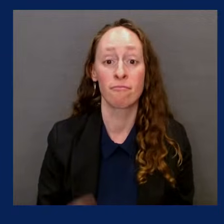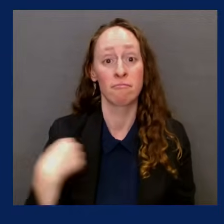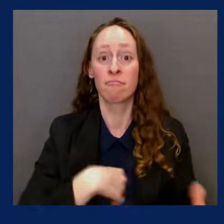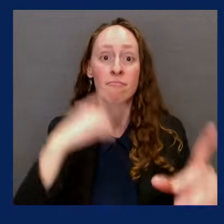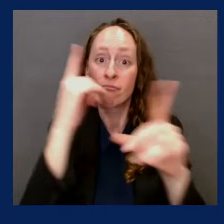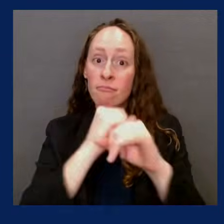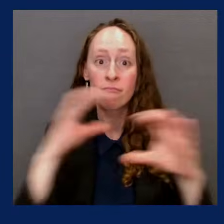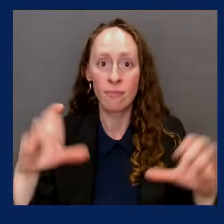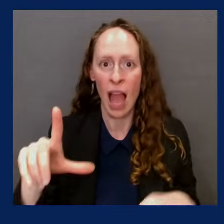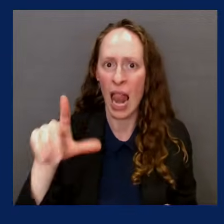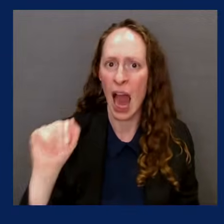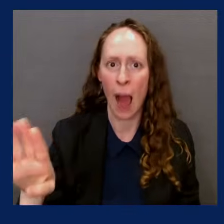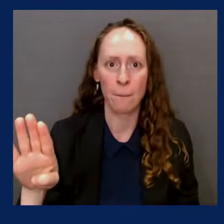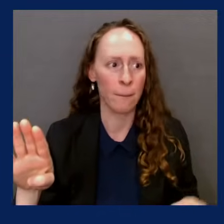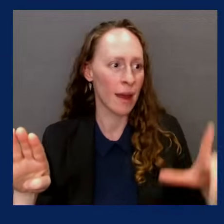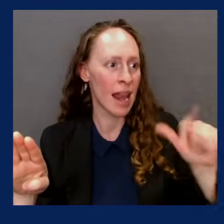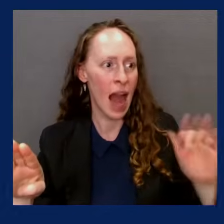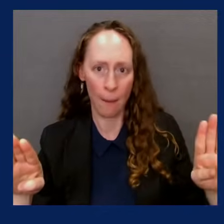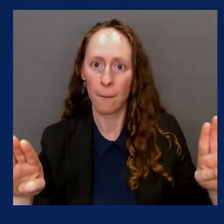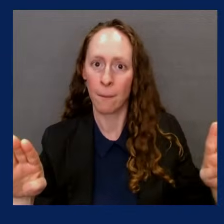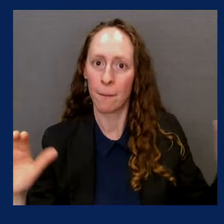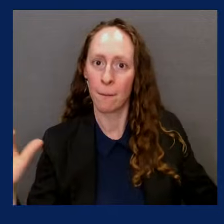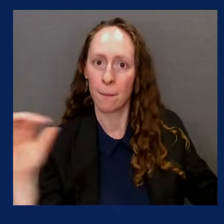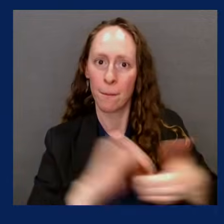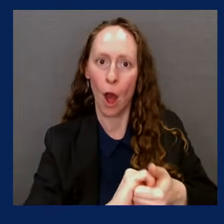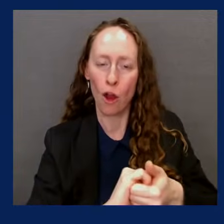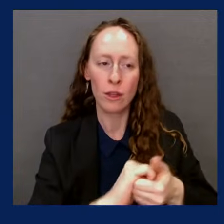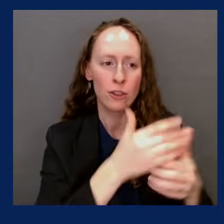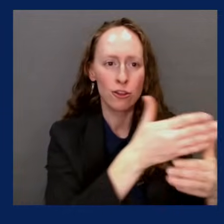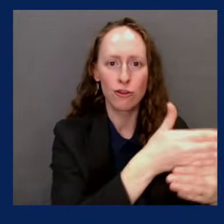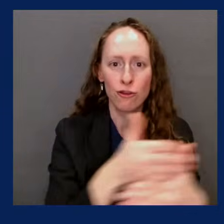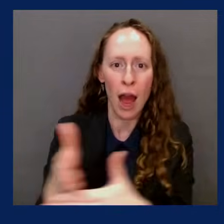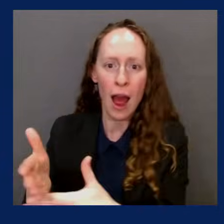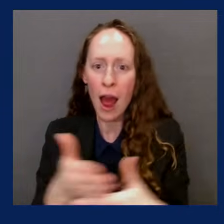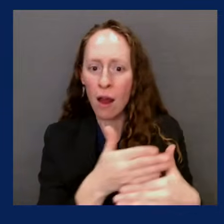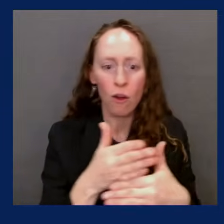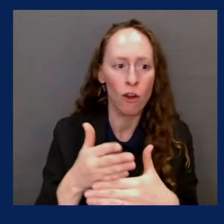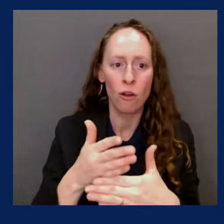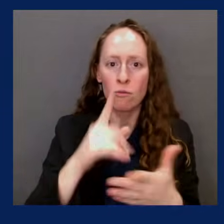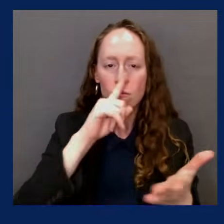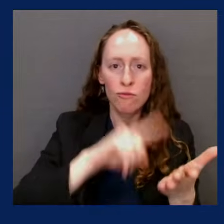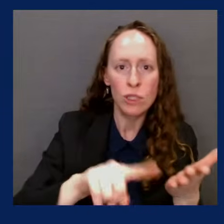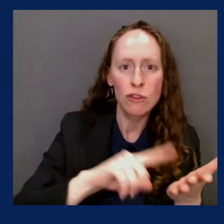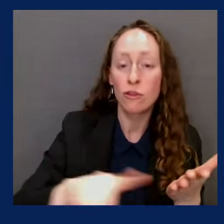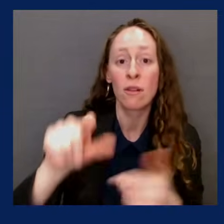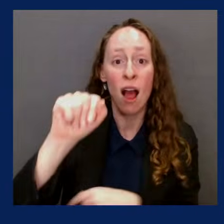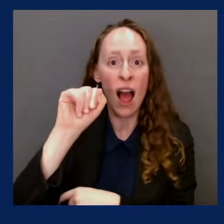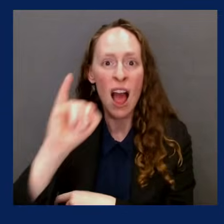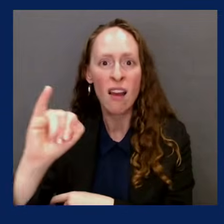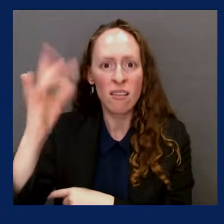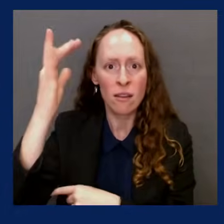on humanity's biggest challenges: fighting hunger, curbing pandemics, predicting natural disasters,